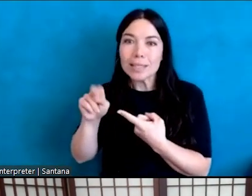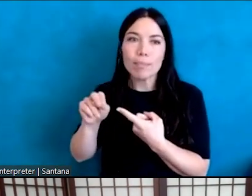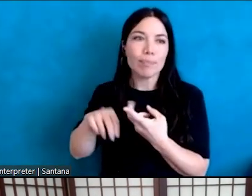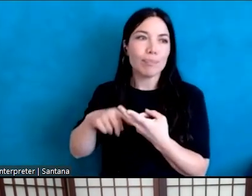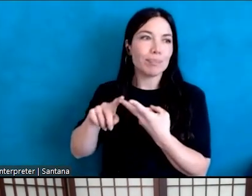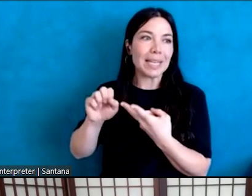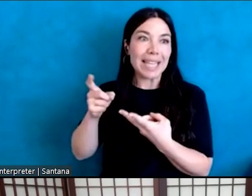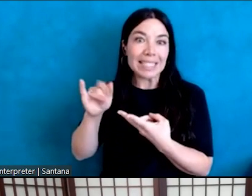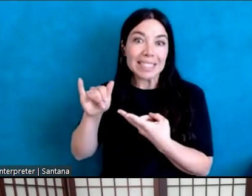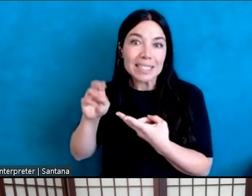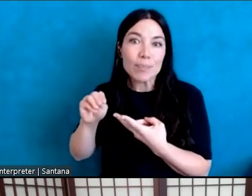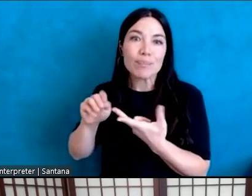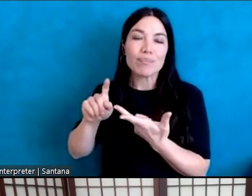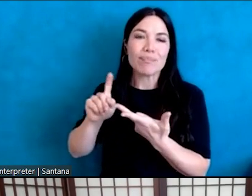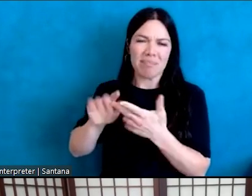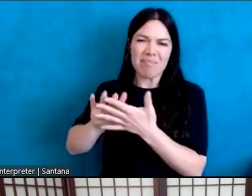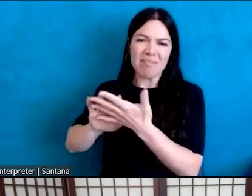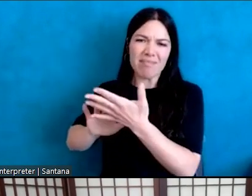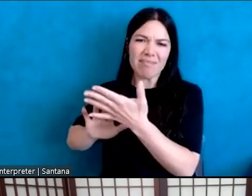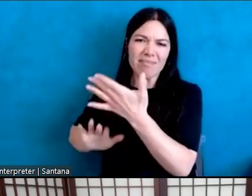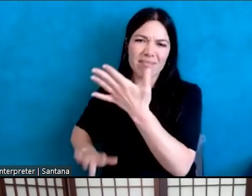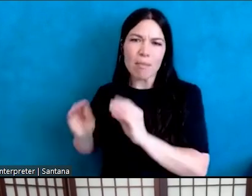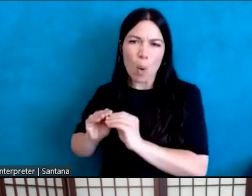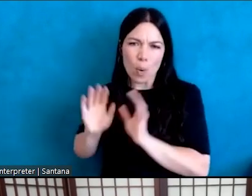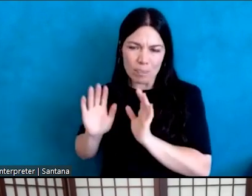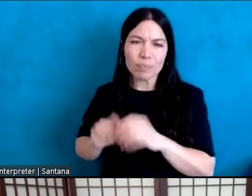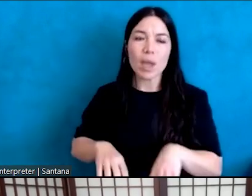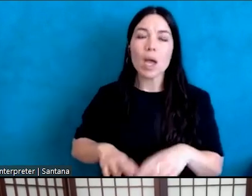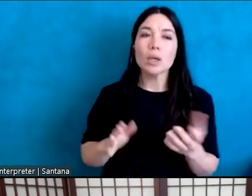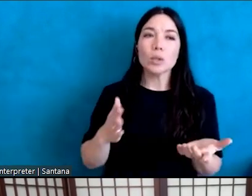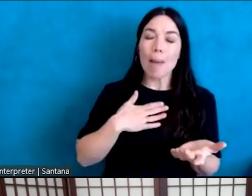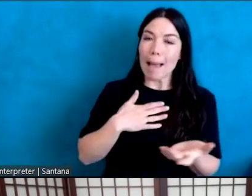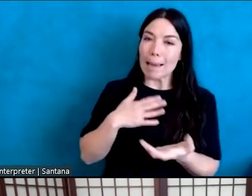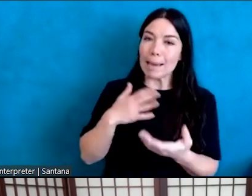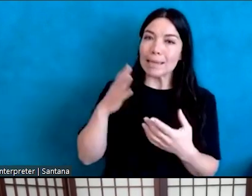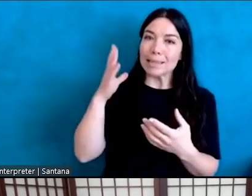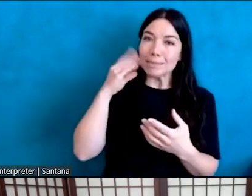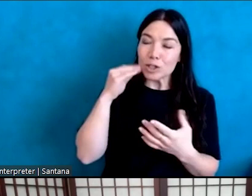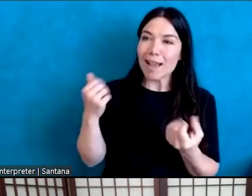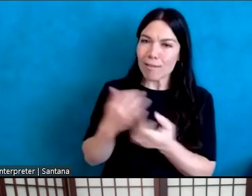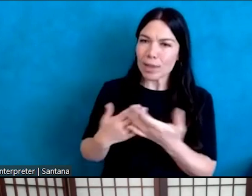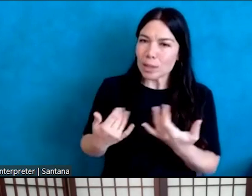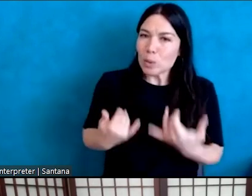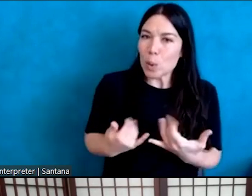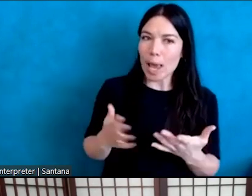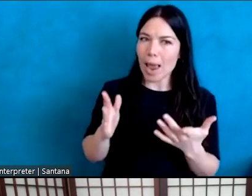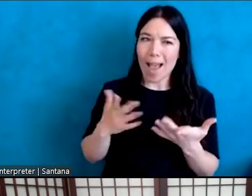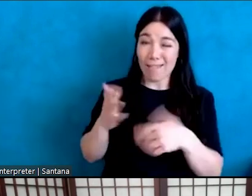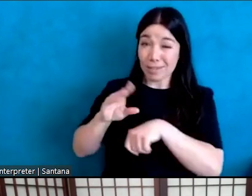A key ism that underlies my presentation today guides the everyday experiences of members of my Miami community and of many other indigenous communities.